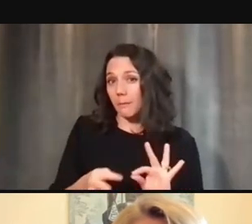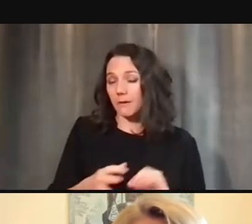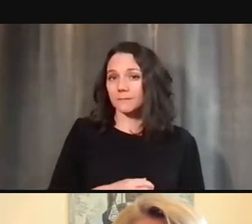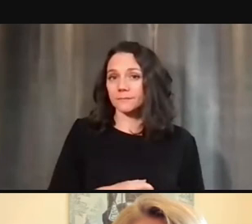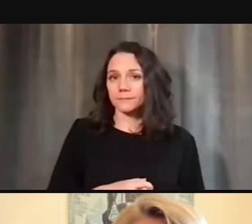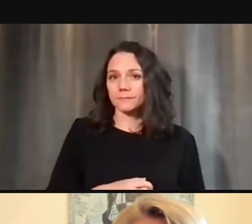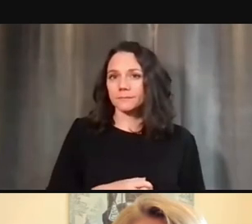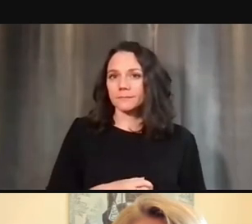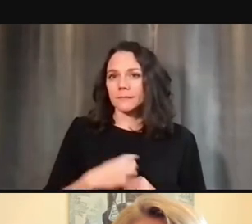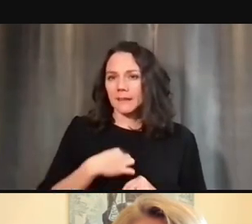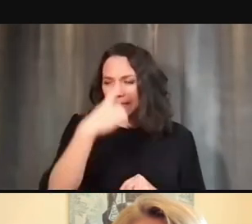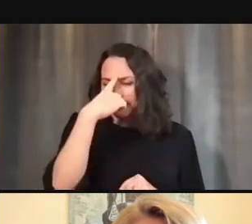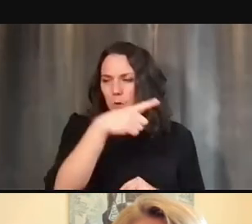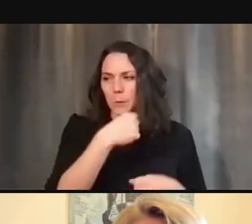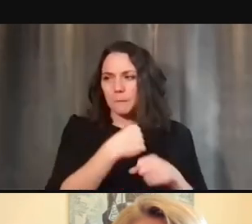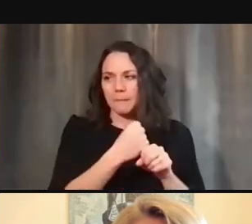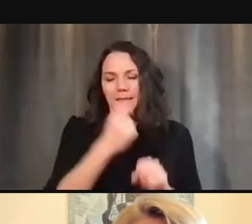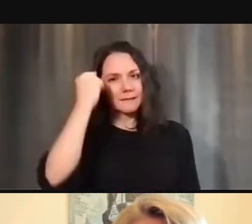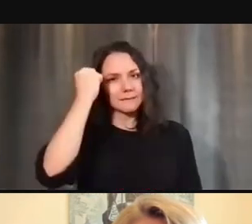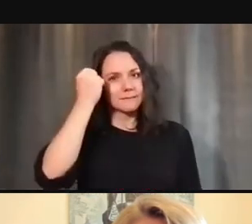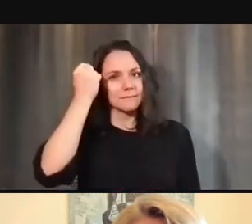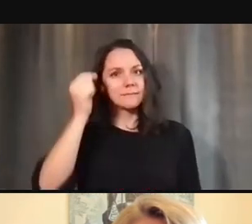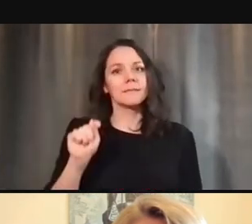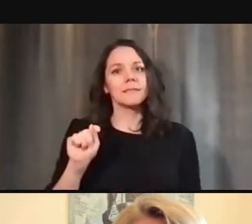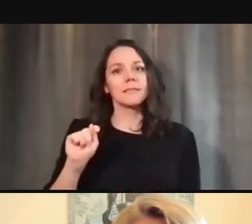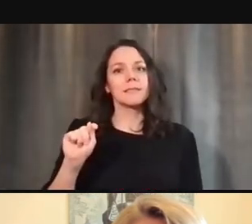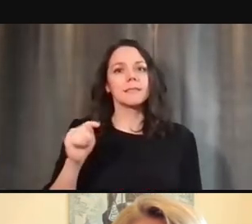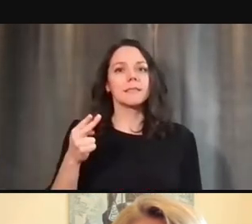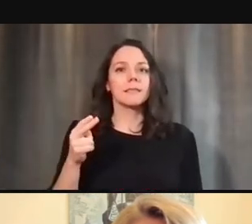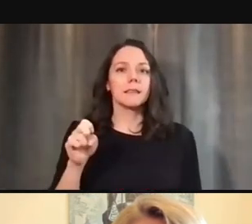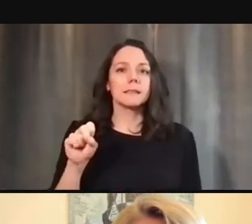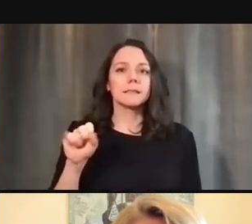made the thesis that museums and I might expand